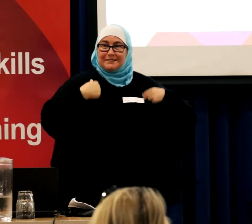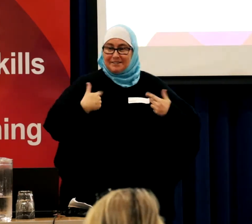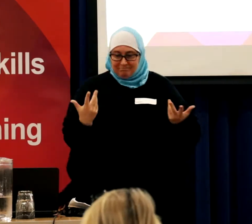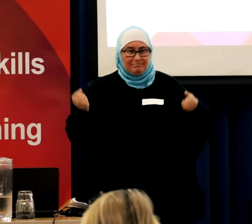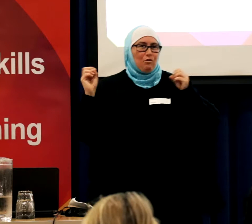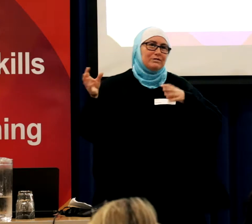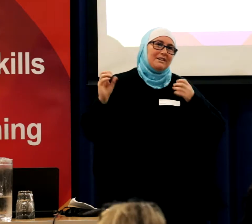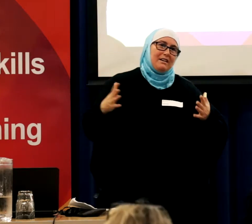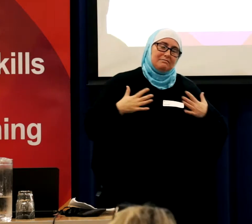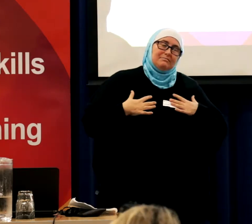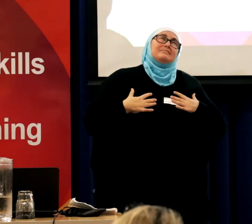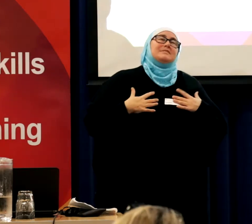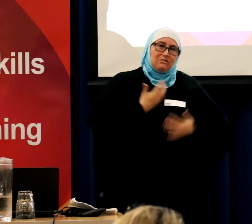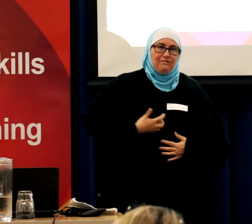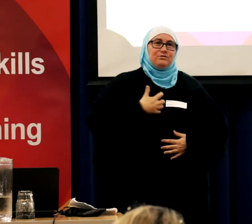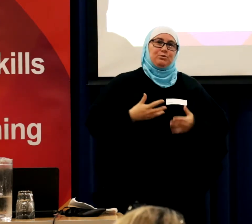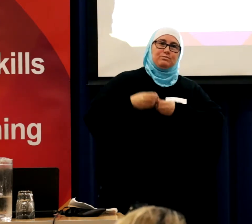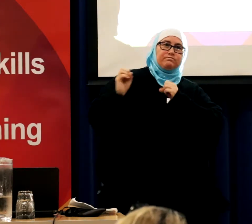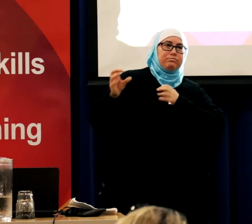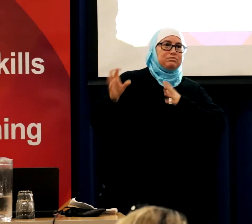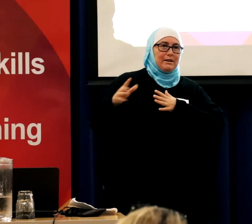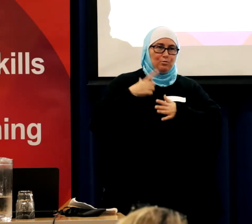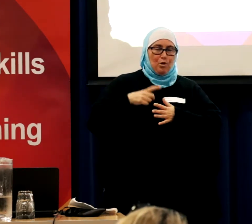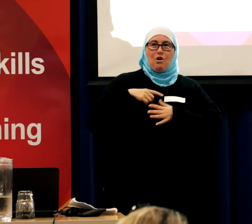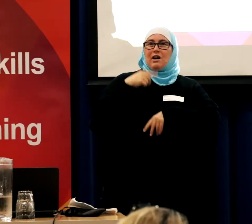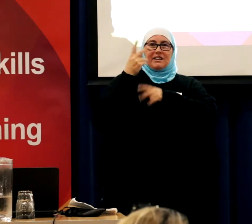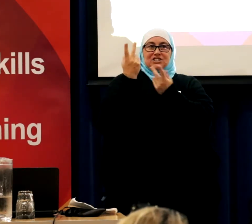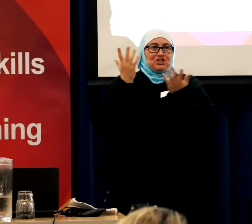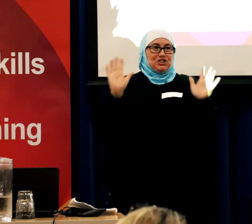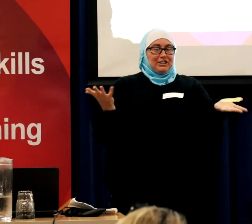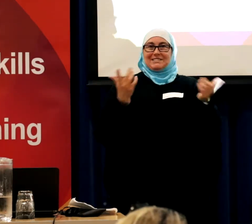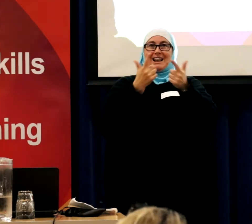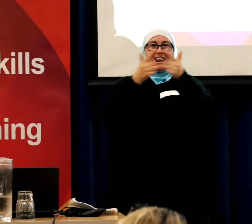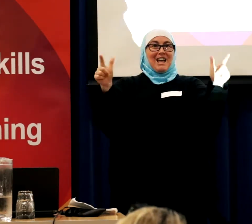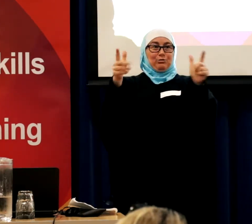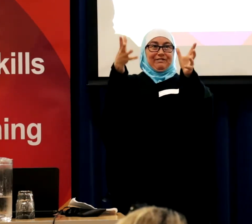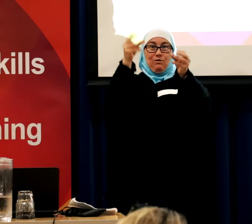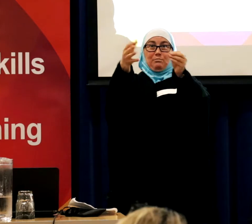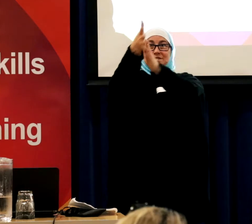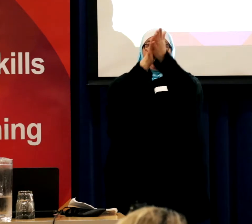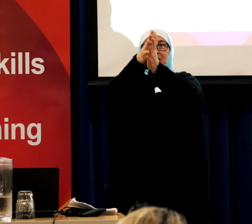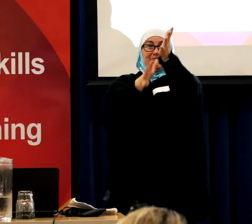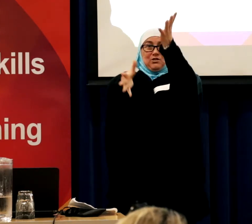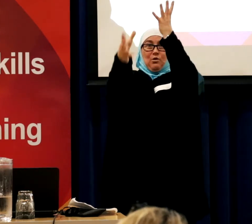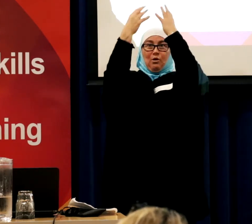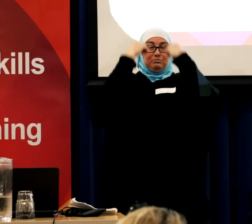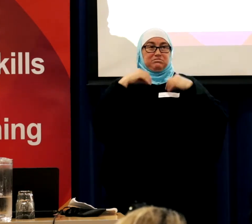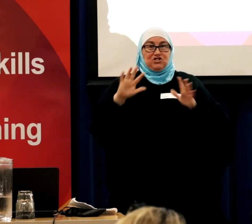Auslan, as I’m using now, is what I’m comfortable with, and it’s my first language.